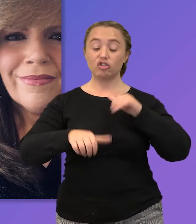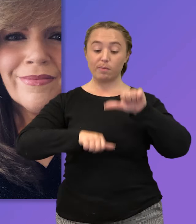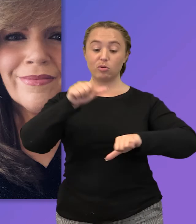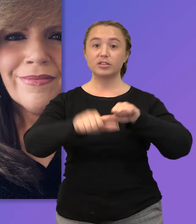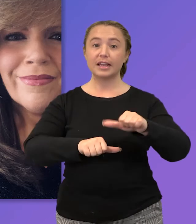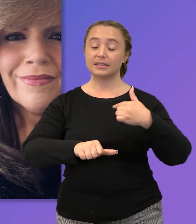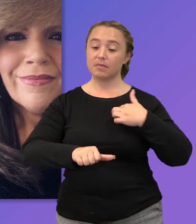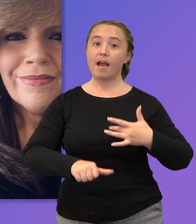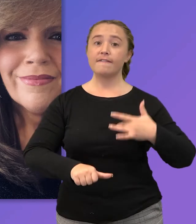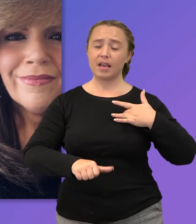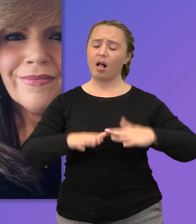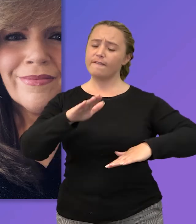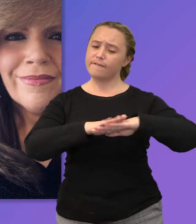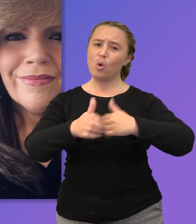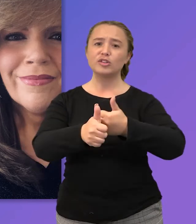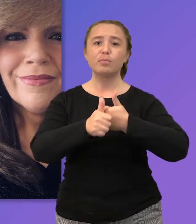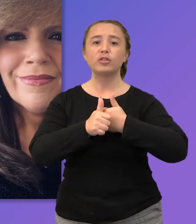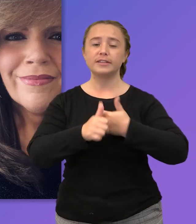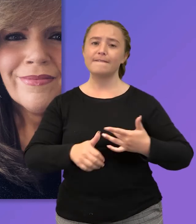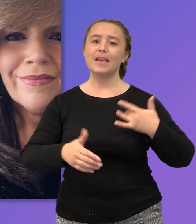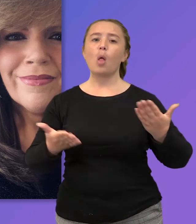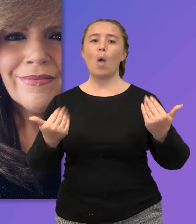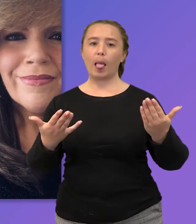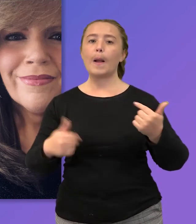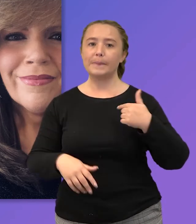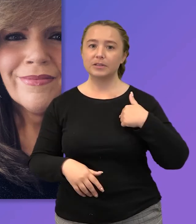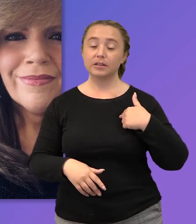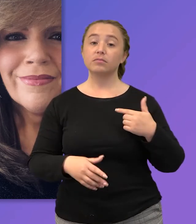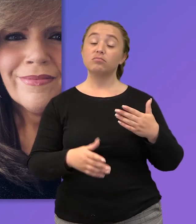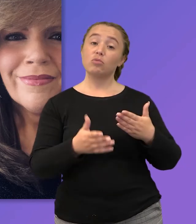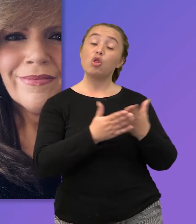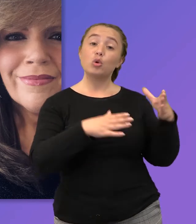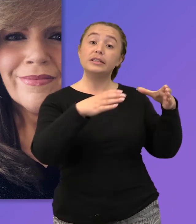induction process, I felt entirely supported and welcomed not only by my immediate team,